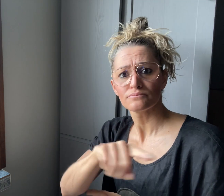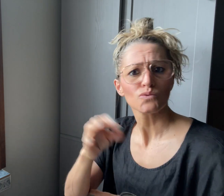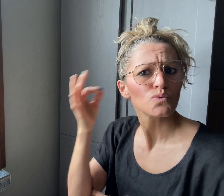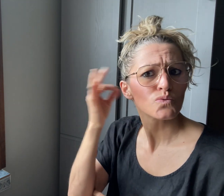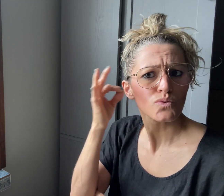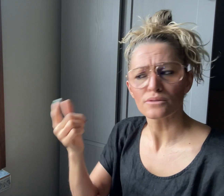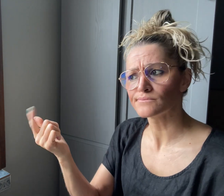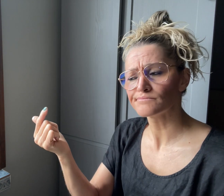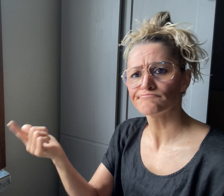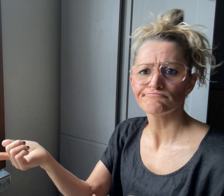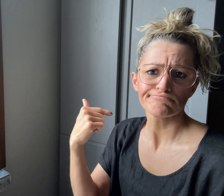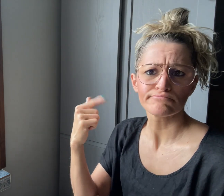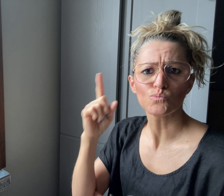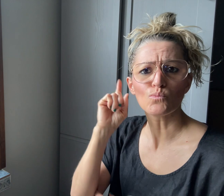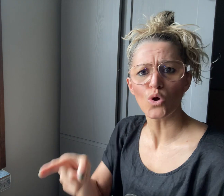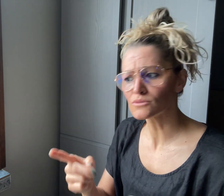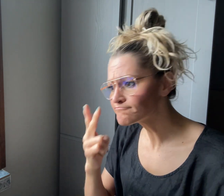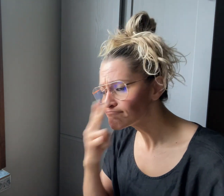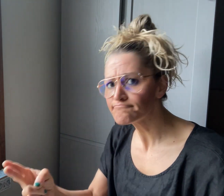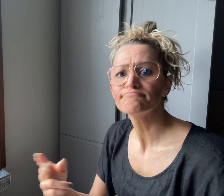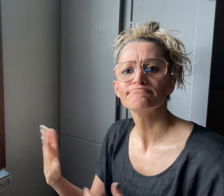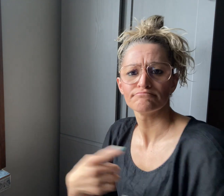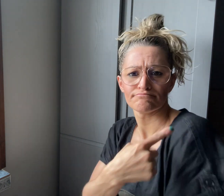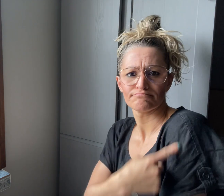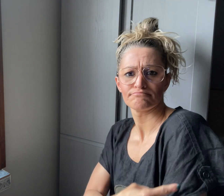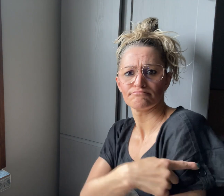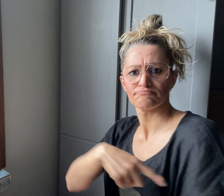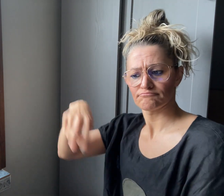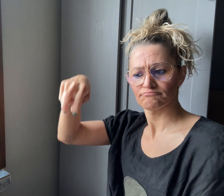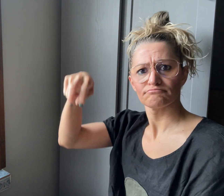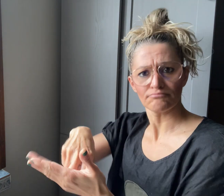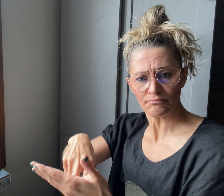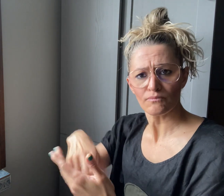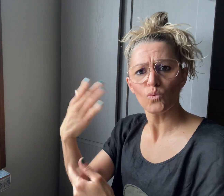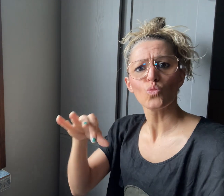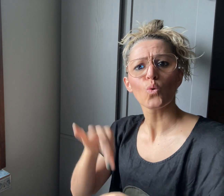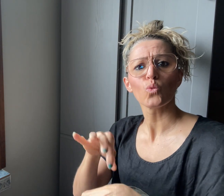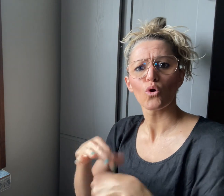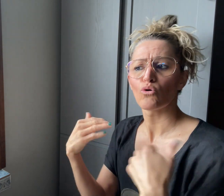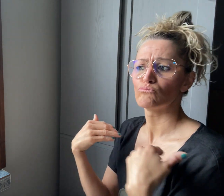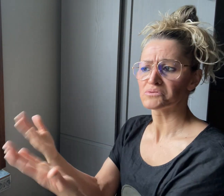a medical certificate stating that they are physically